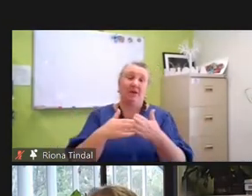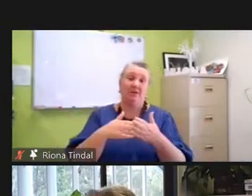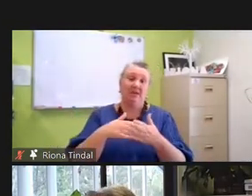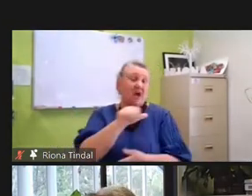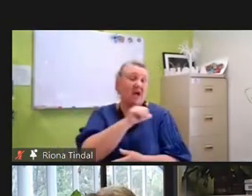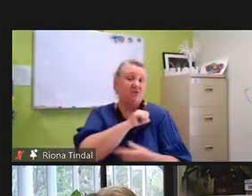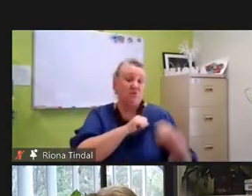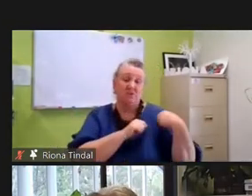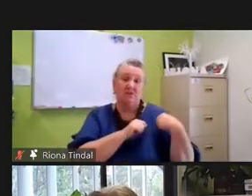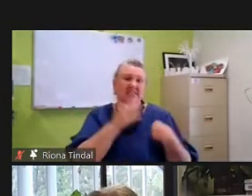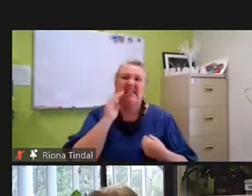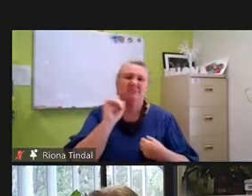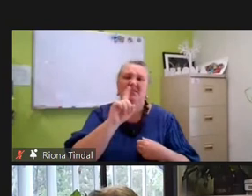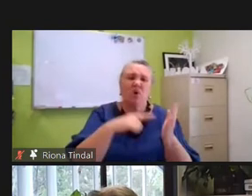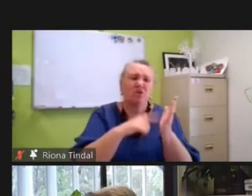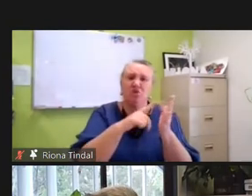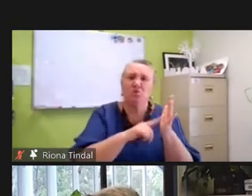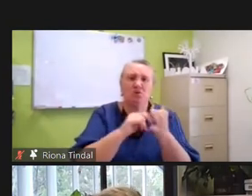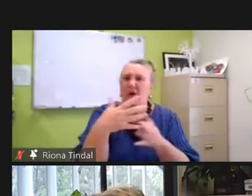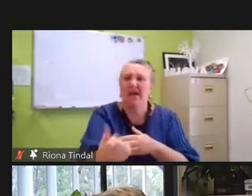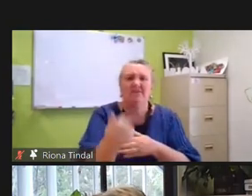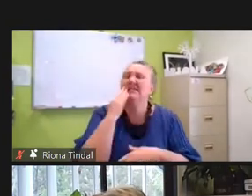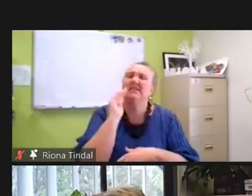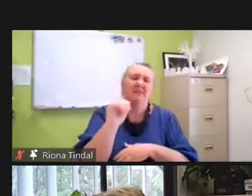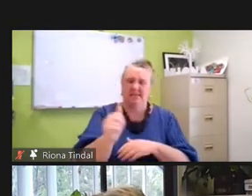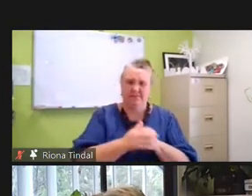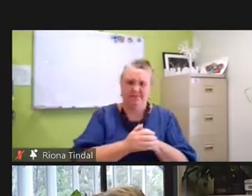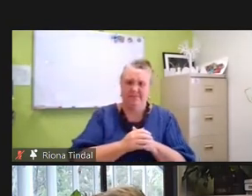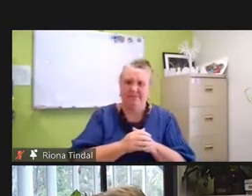the various barriers that are out there. You know what the biggest barrier is? It's attitude. It